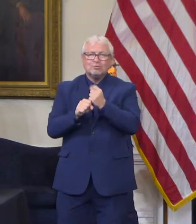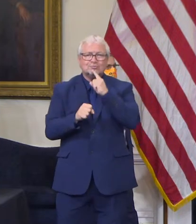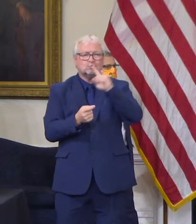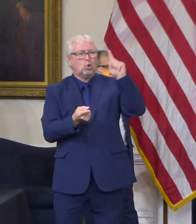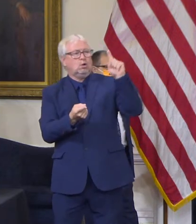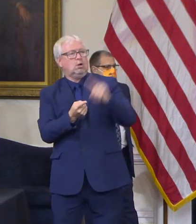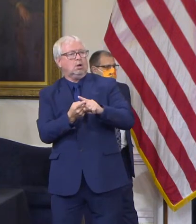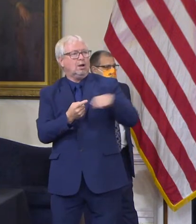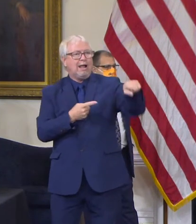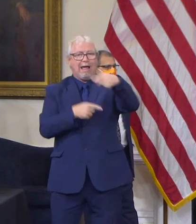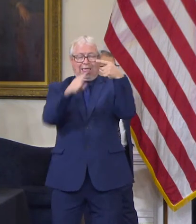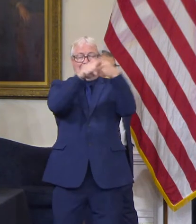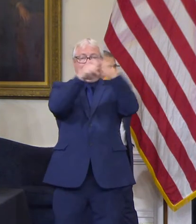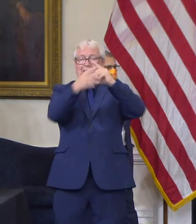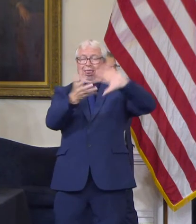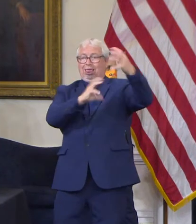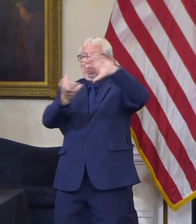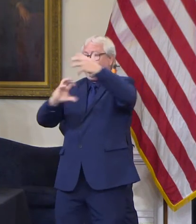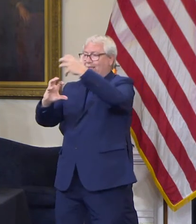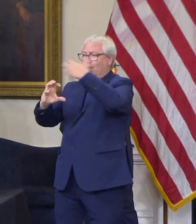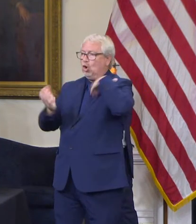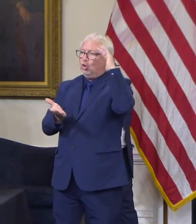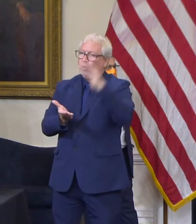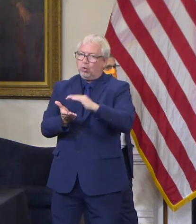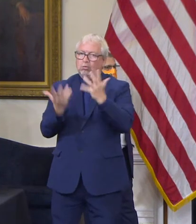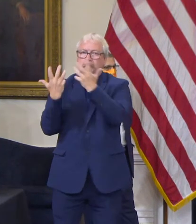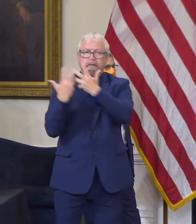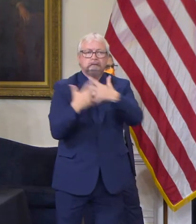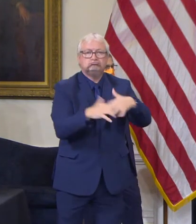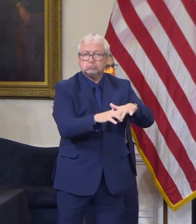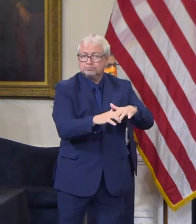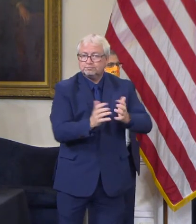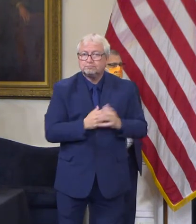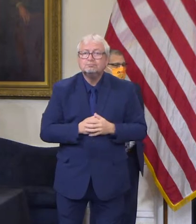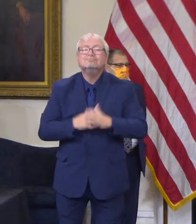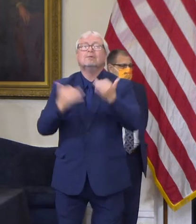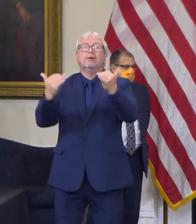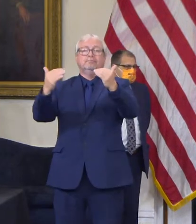Lastly, while nothing is more effective alt saving lives than the vaccines, a very